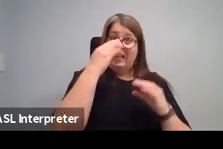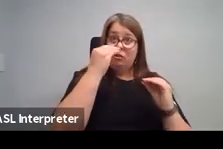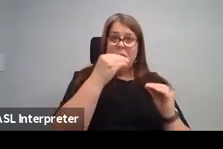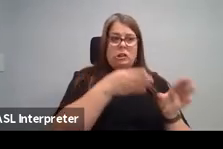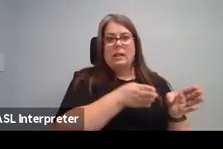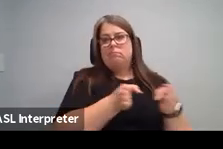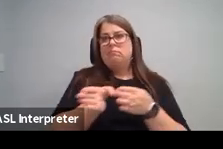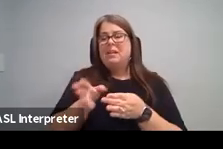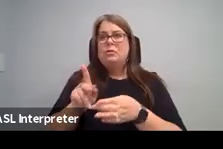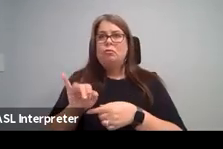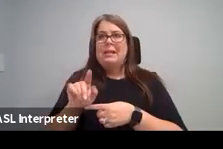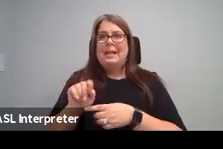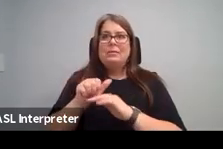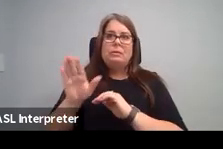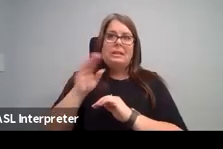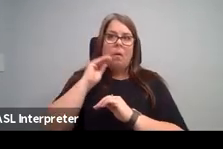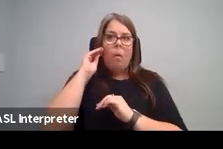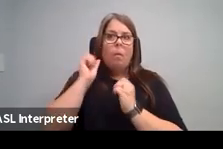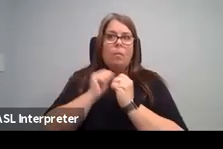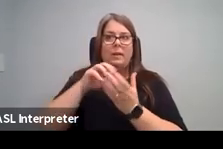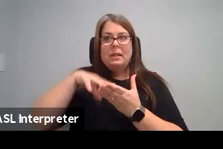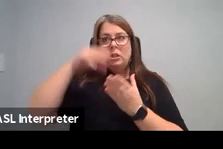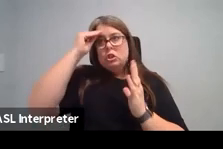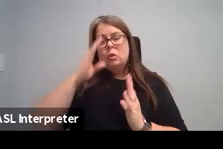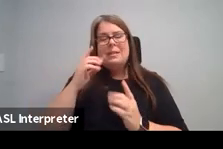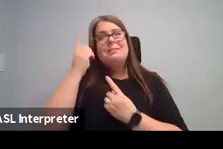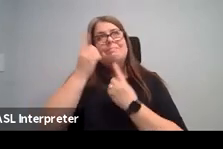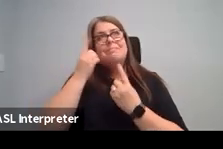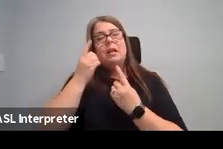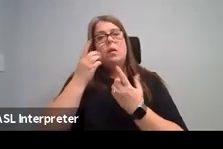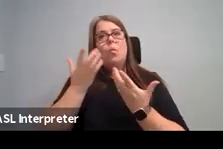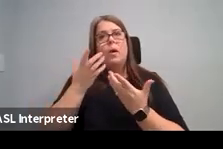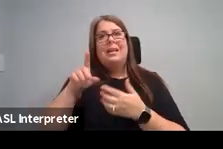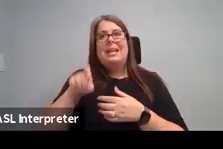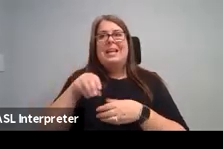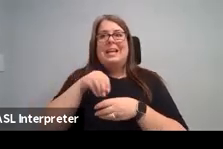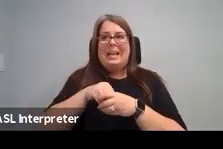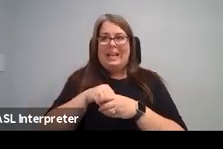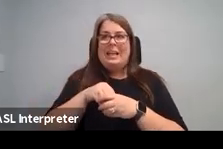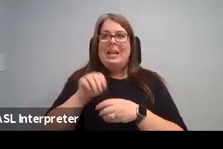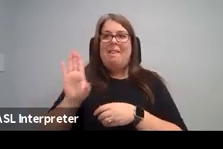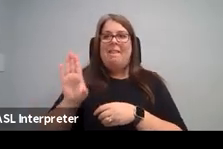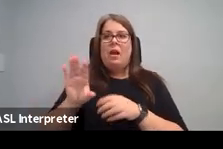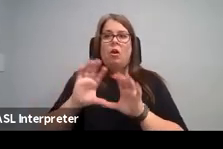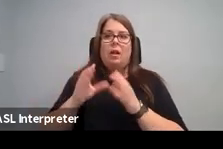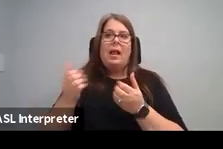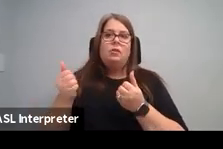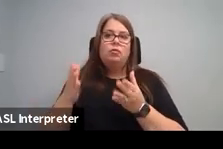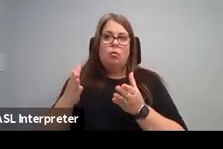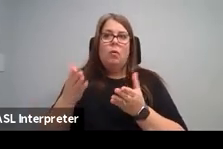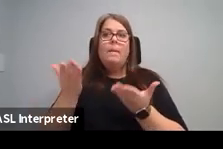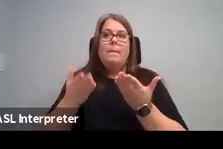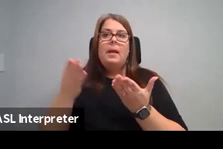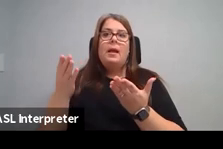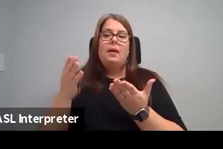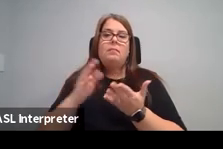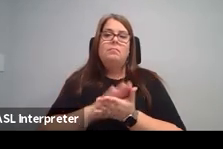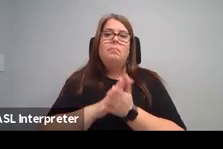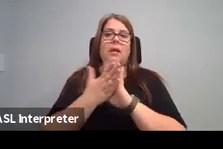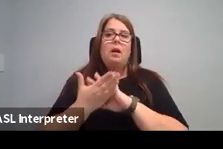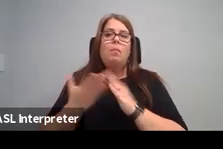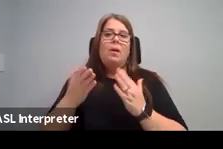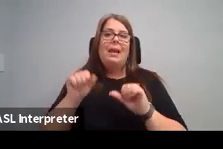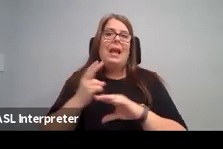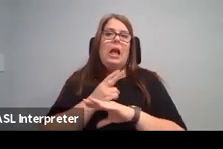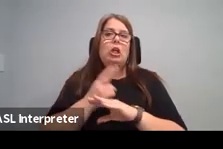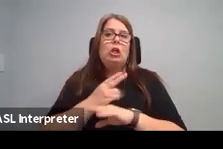Jewyl Alderson Clarke, SDCOE: And also thinking about once they're in the classroom that watch reduced sharing of supplies and equipment. So whatever they sent home may end up becoming what they can also use in the classroom when they're socially distanced